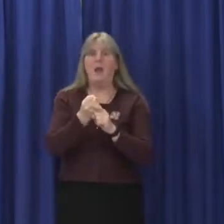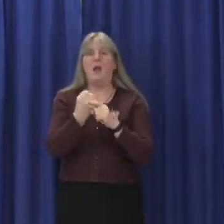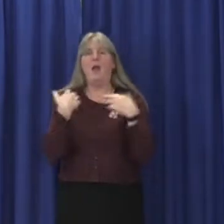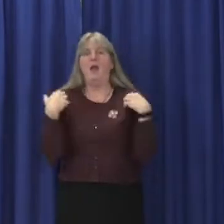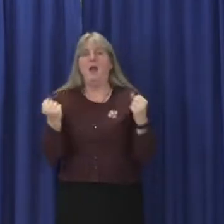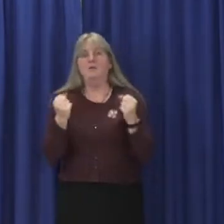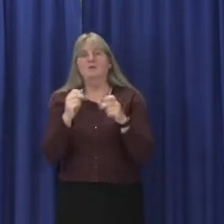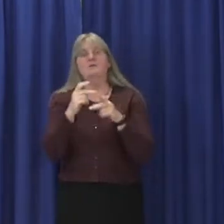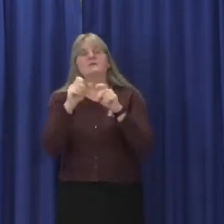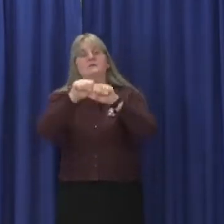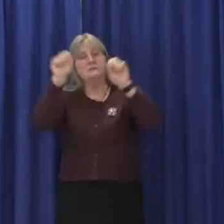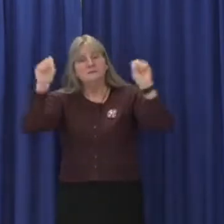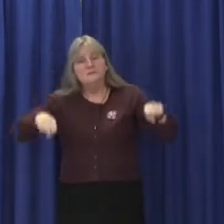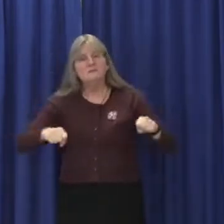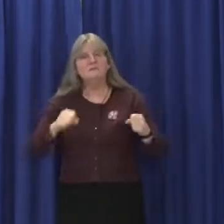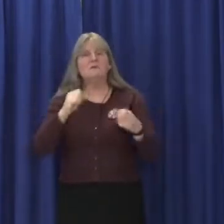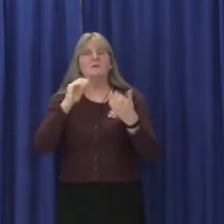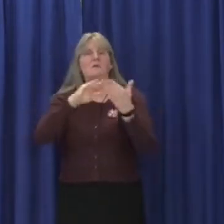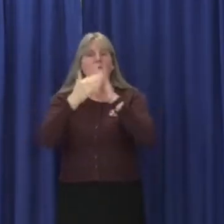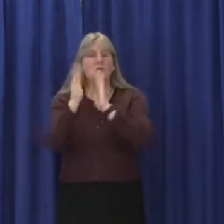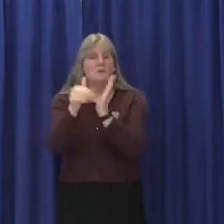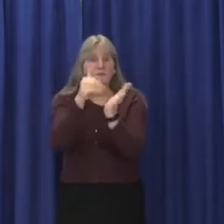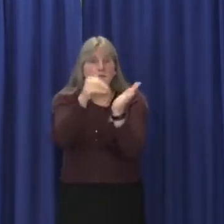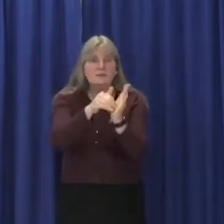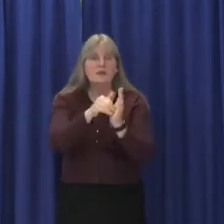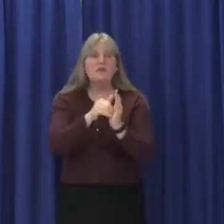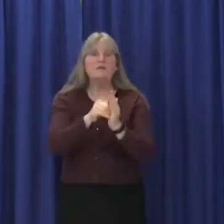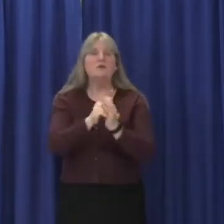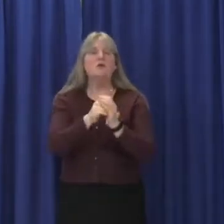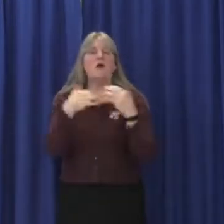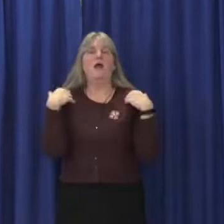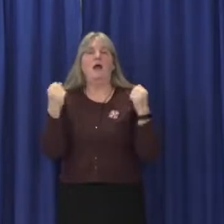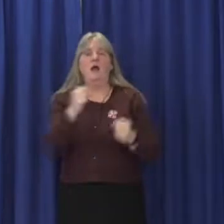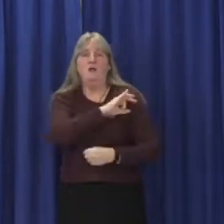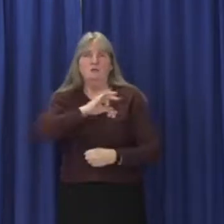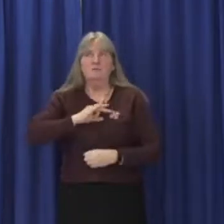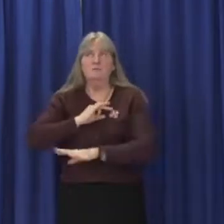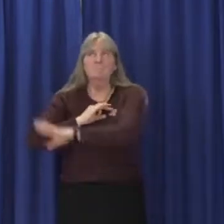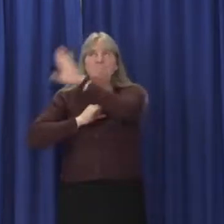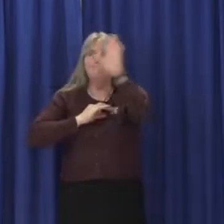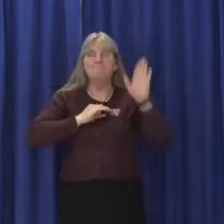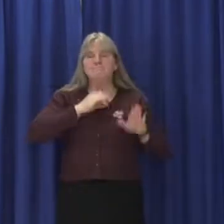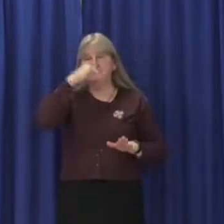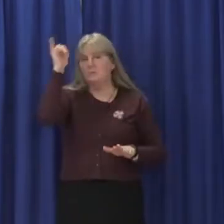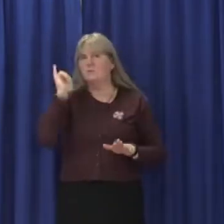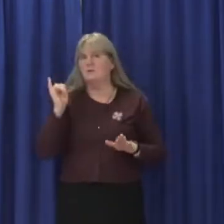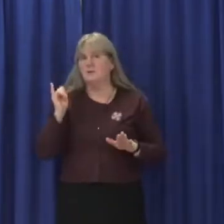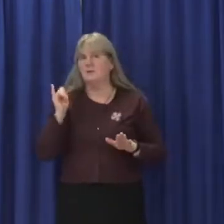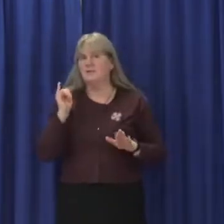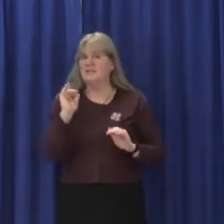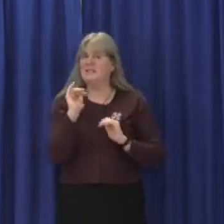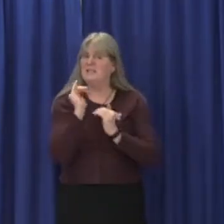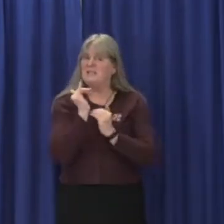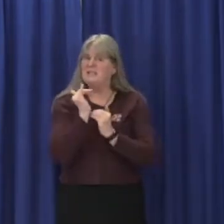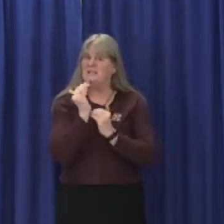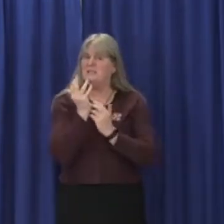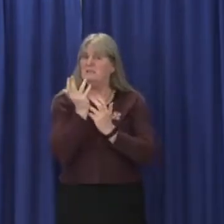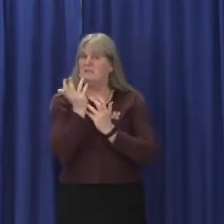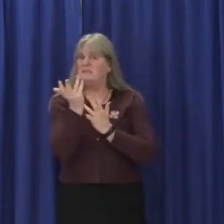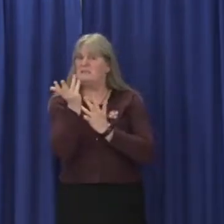community centres and health care professionals throughout the territory. They are-- they're working with us so we continue to provide